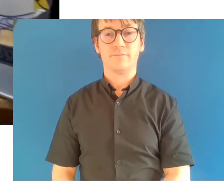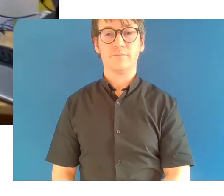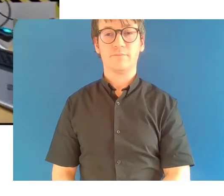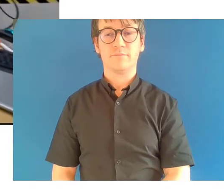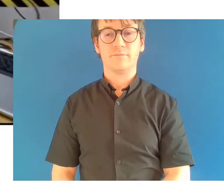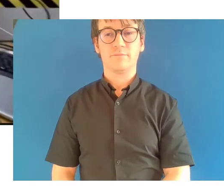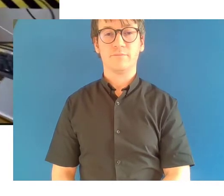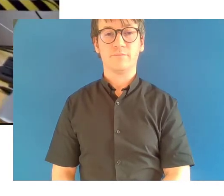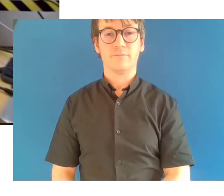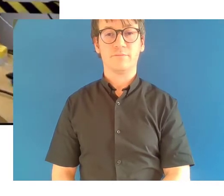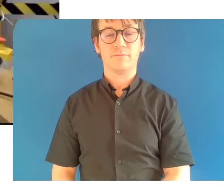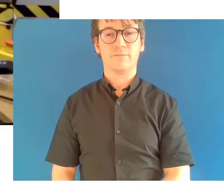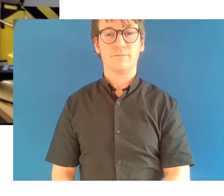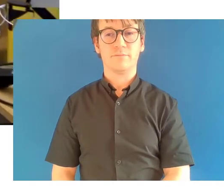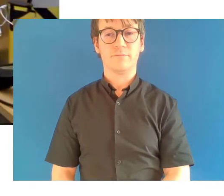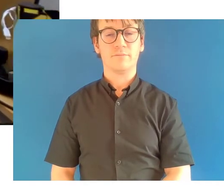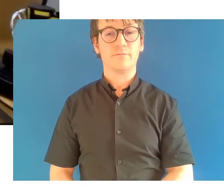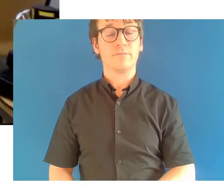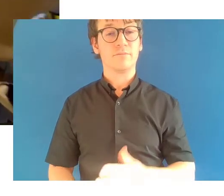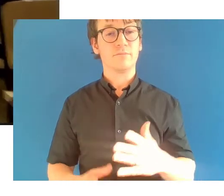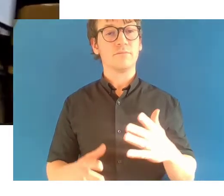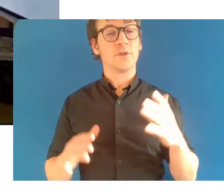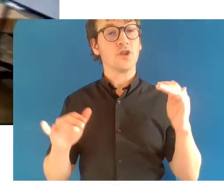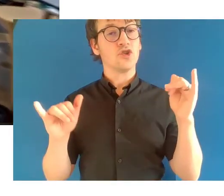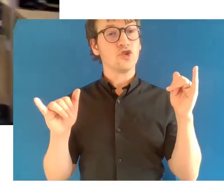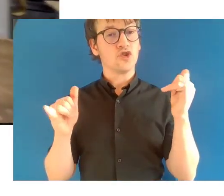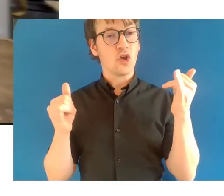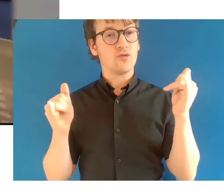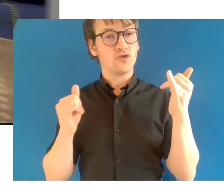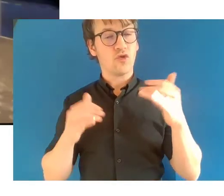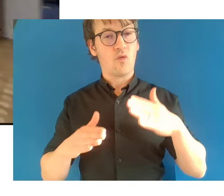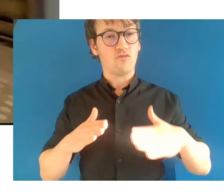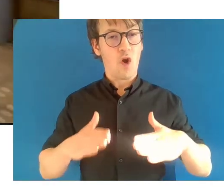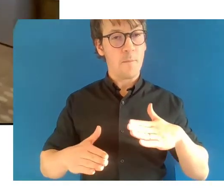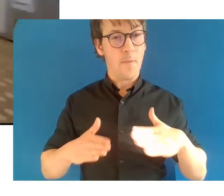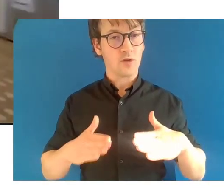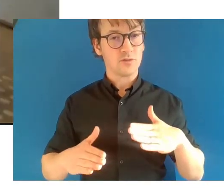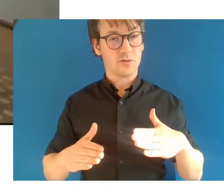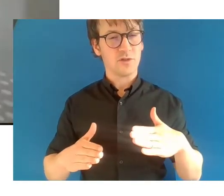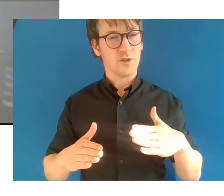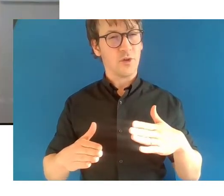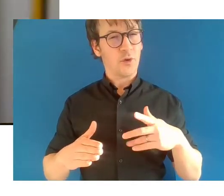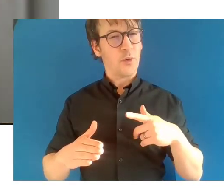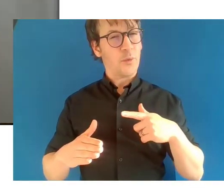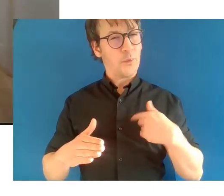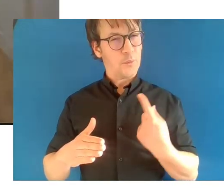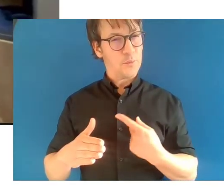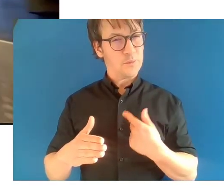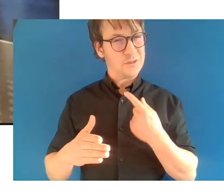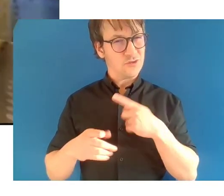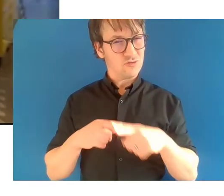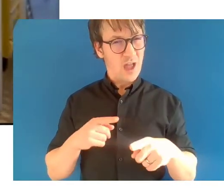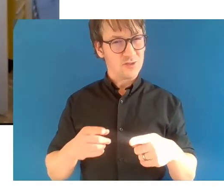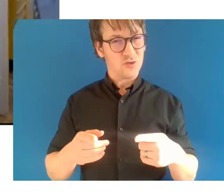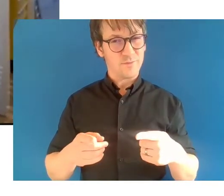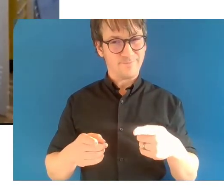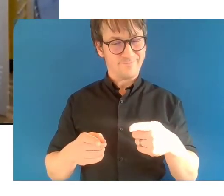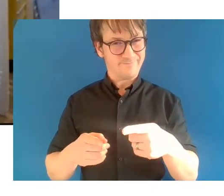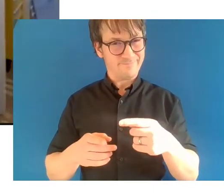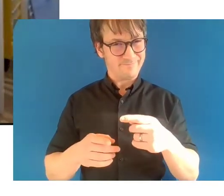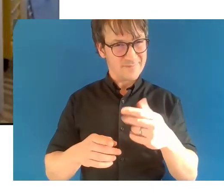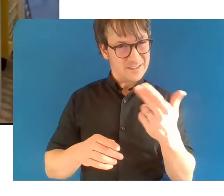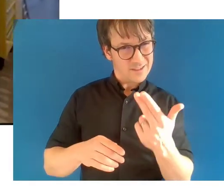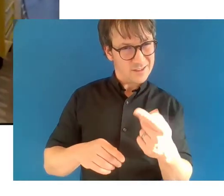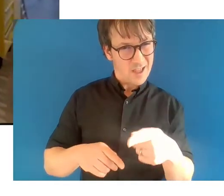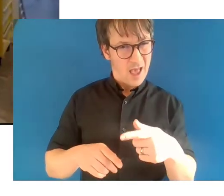Being a social robot we try and get Pepper to behave in a way that's fun and engaging